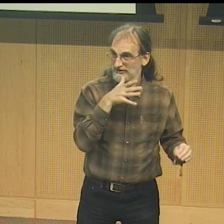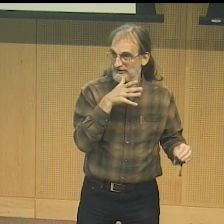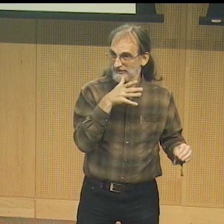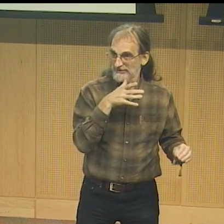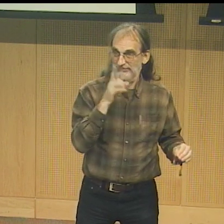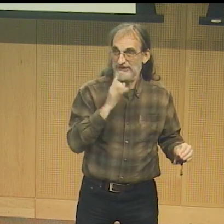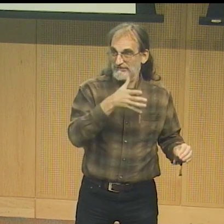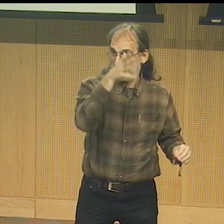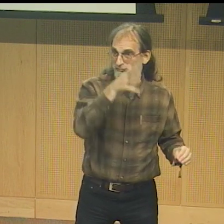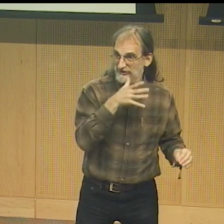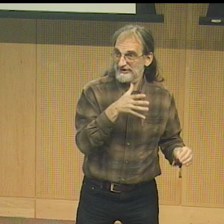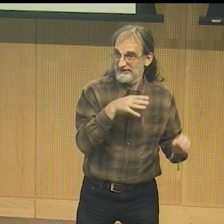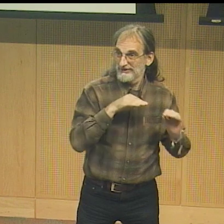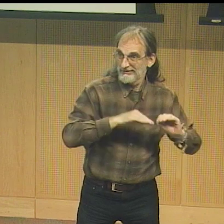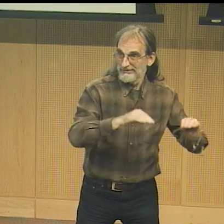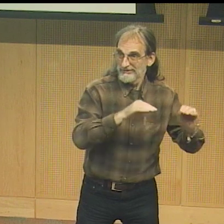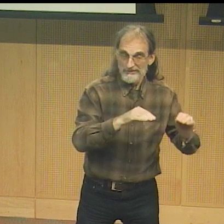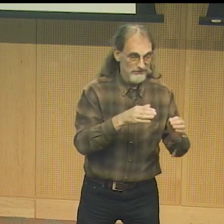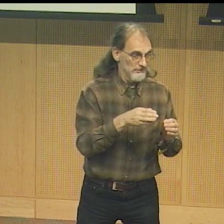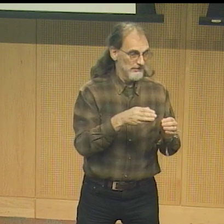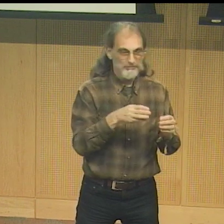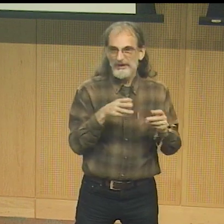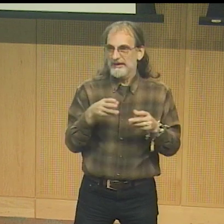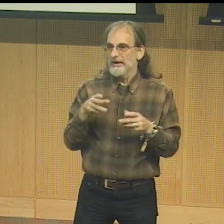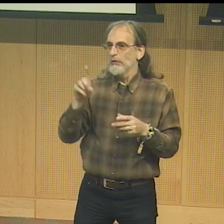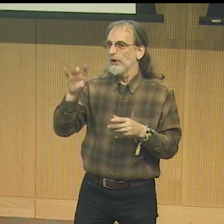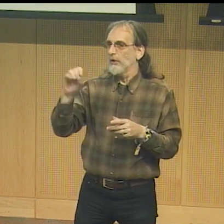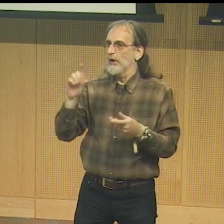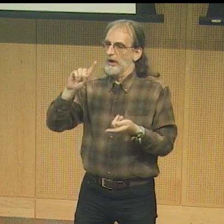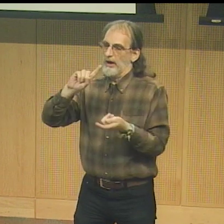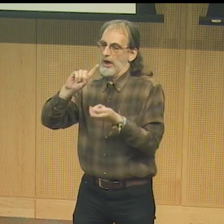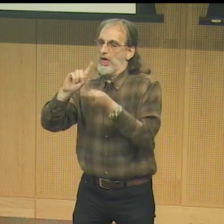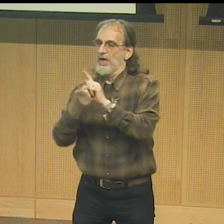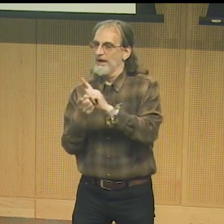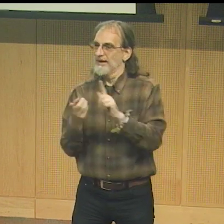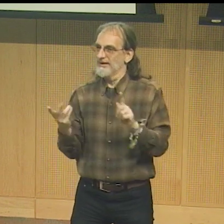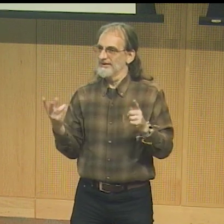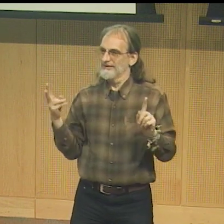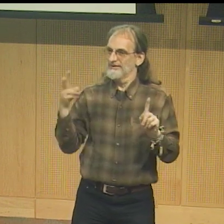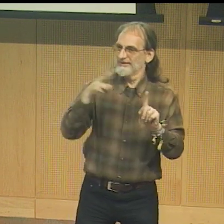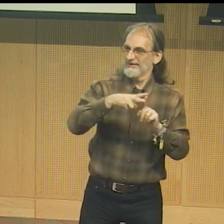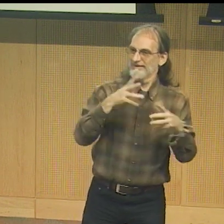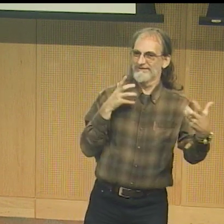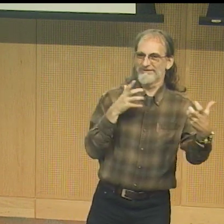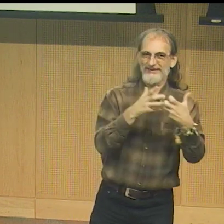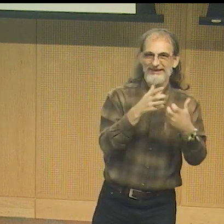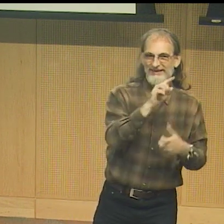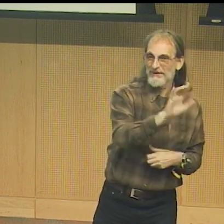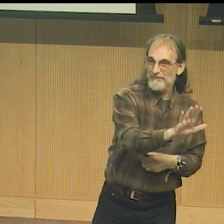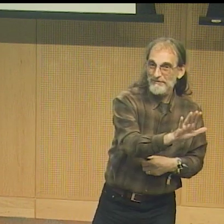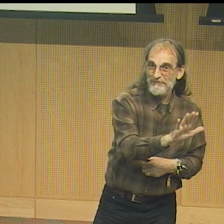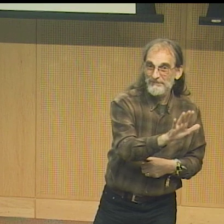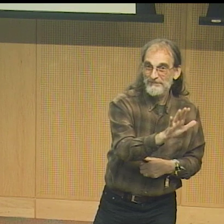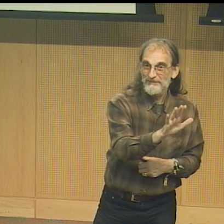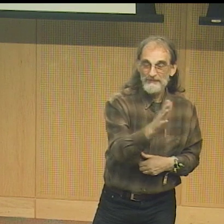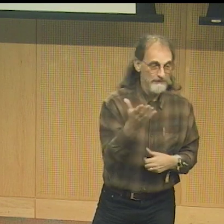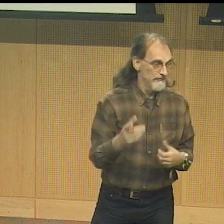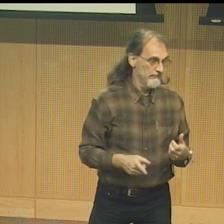We talk about hearing parents and Deaf parents. We work with them. 101, the introductory course, is modified to work